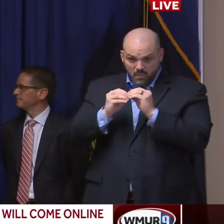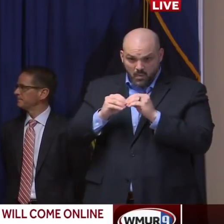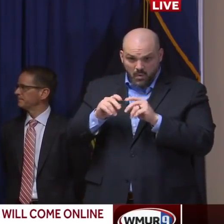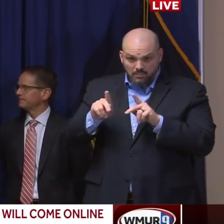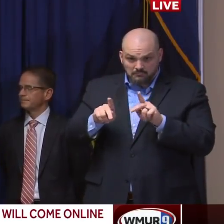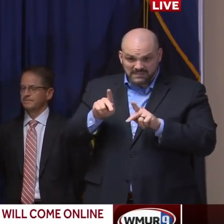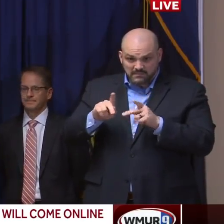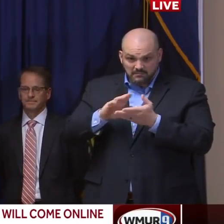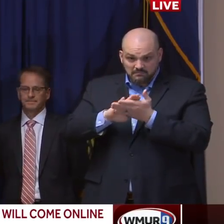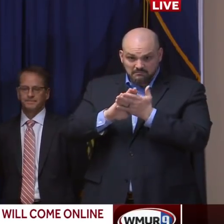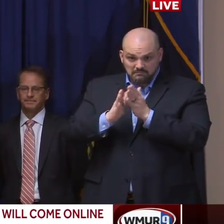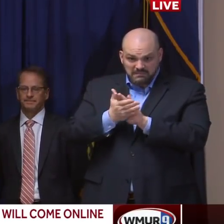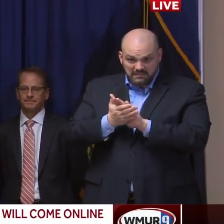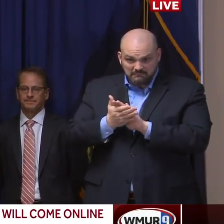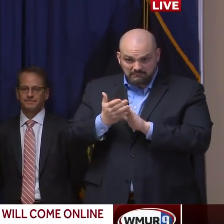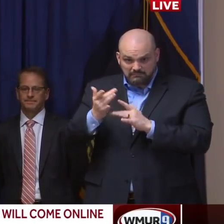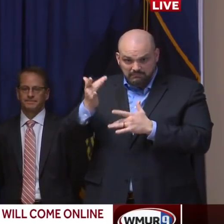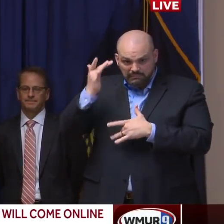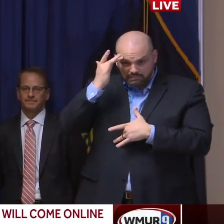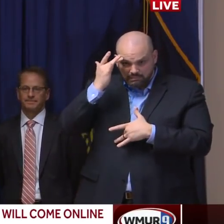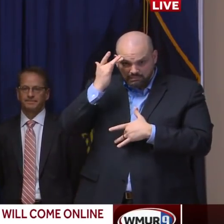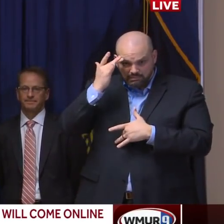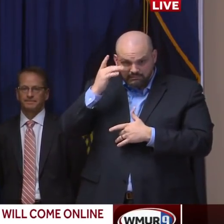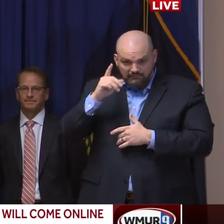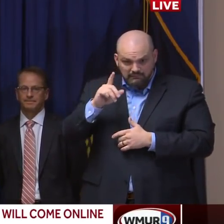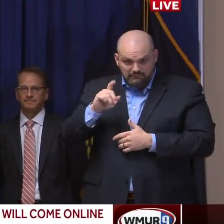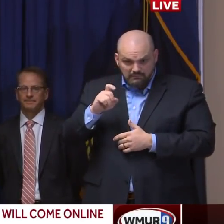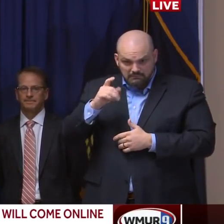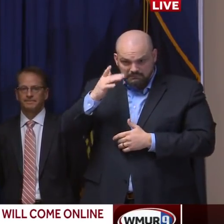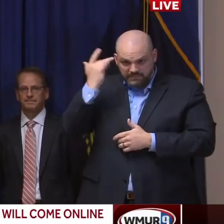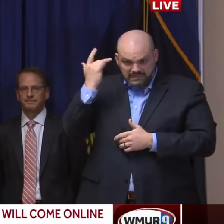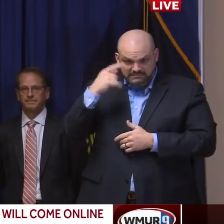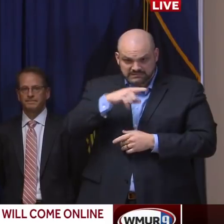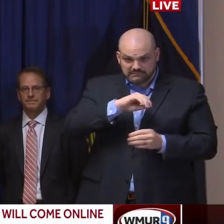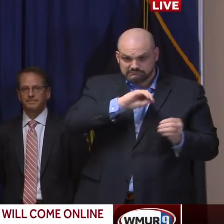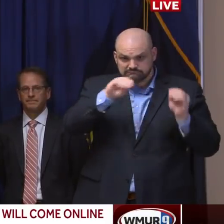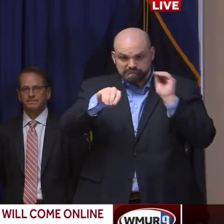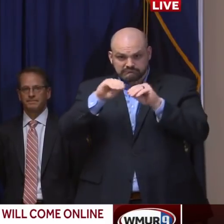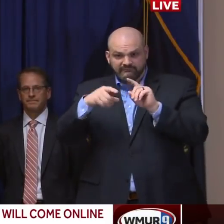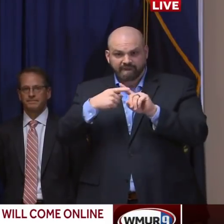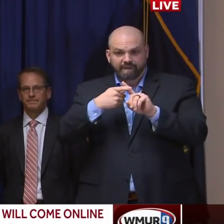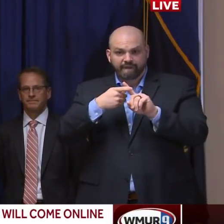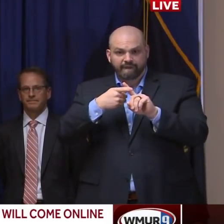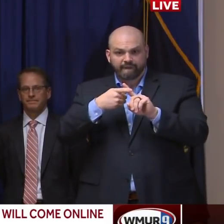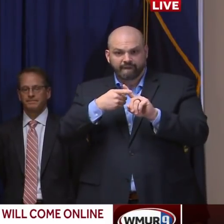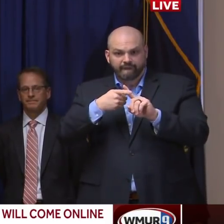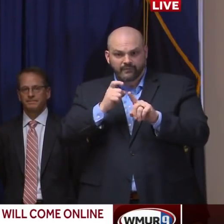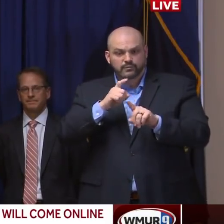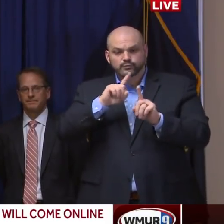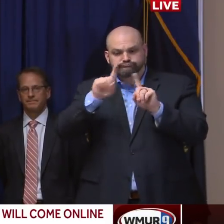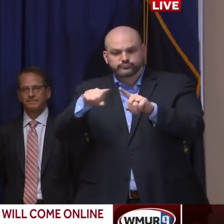ARE YOU SEEING A TREND WHERE SECOND HOMES ARE BEING USED BY PEOPLE? WE ARE NOT AWARE OF THAT, NO.